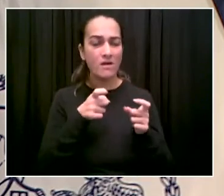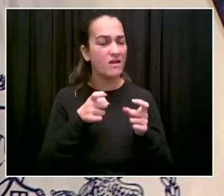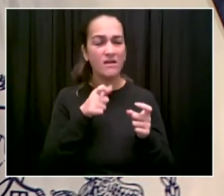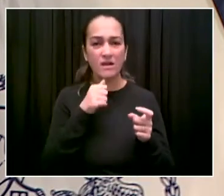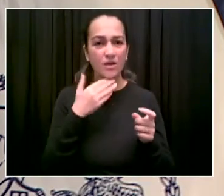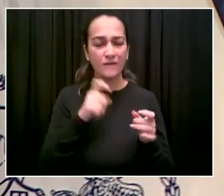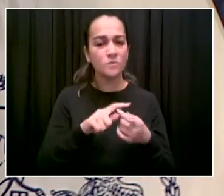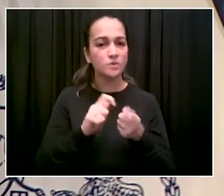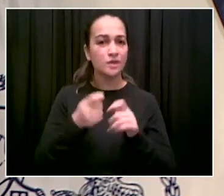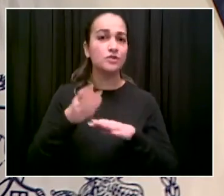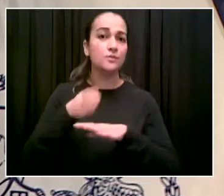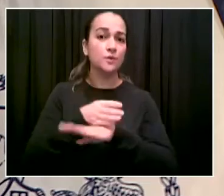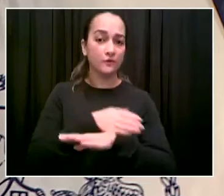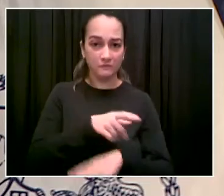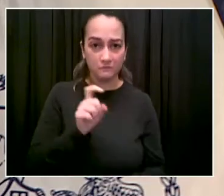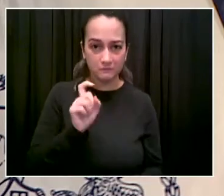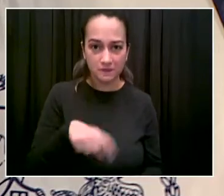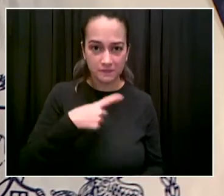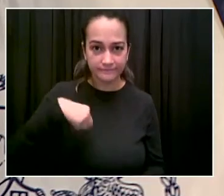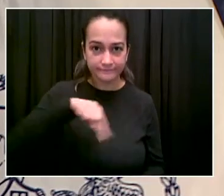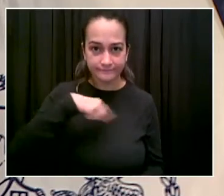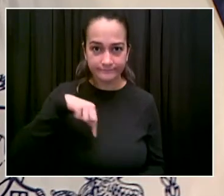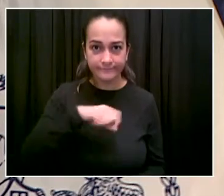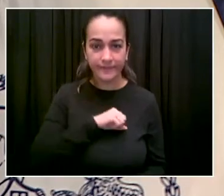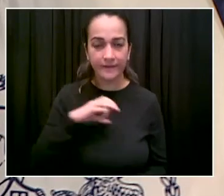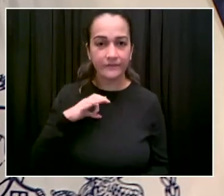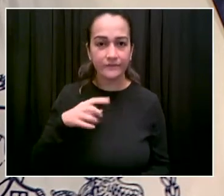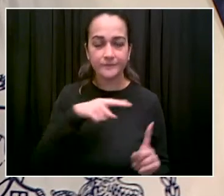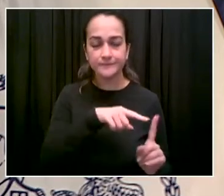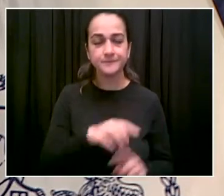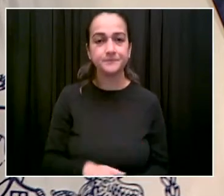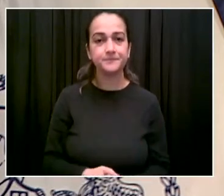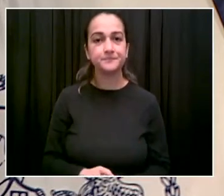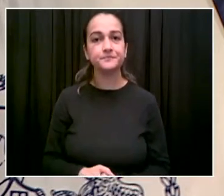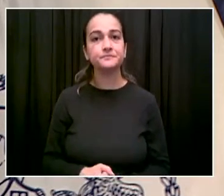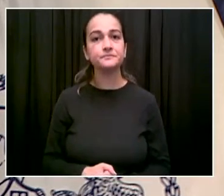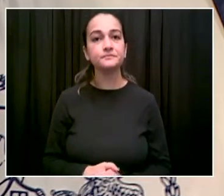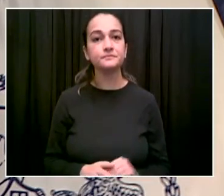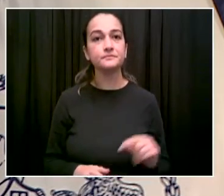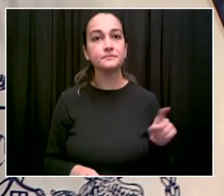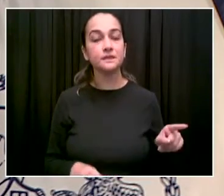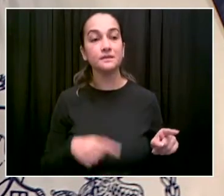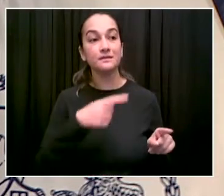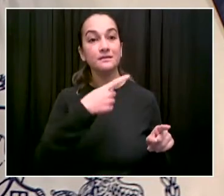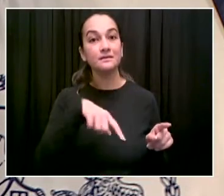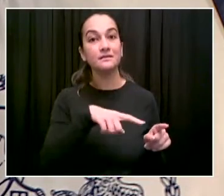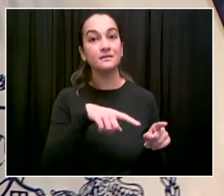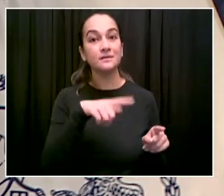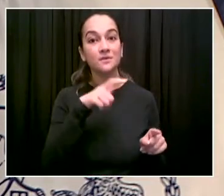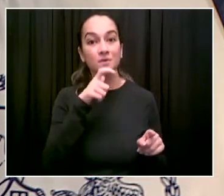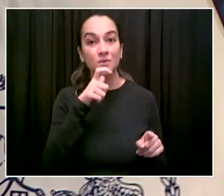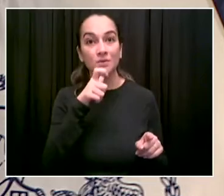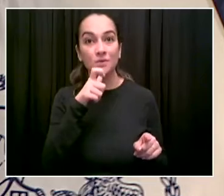IT RIKERS ISLAND BECAUSE OF THE IMPACT OF COIVD STILL. THAT HAS